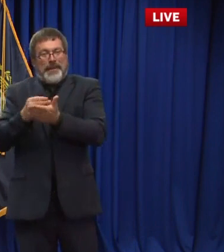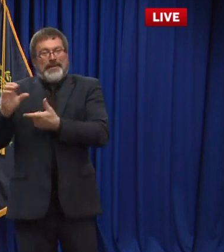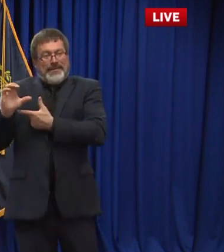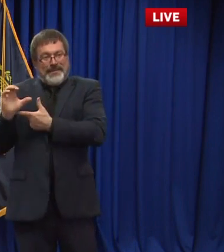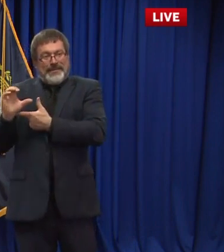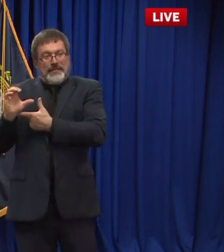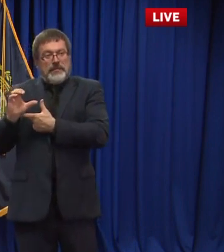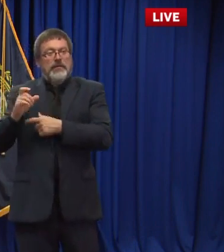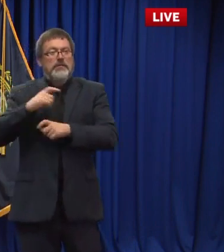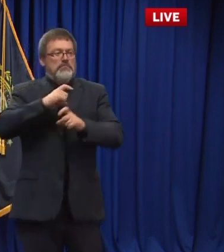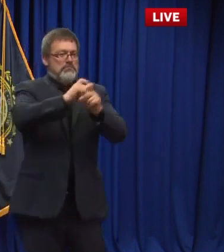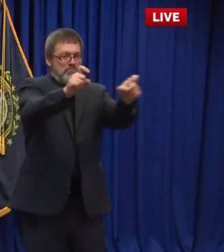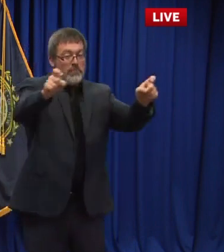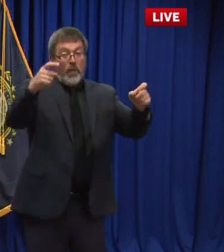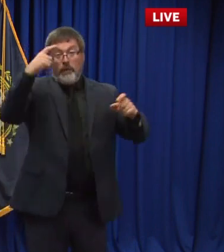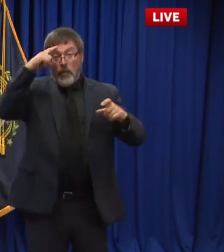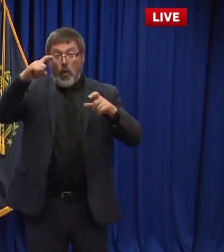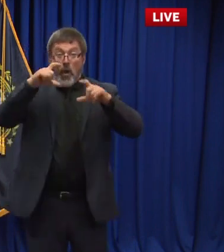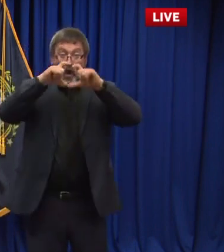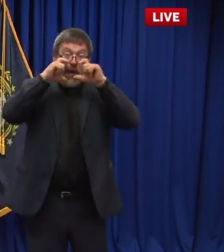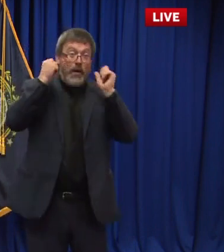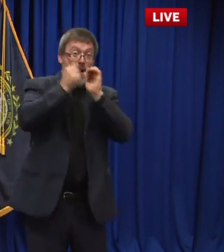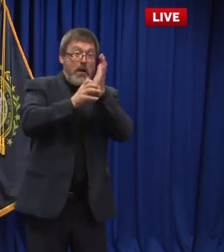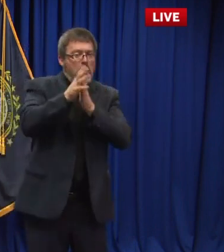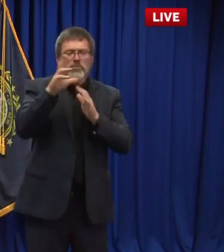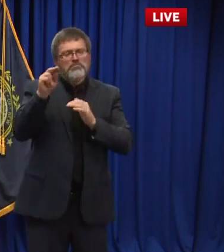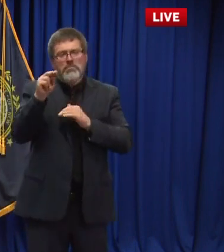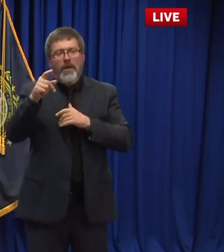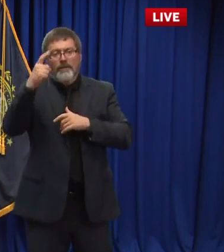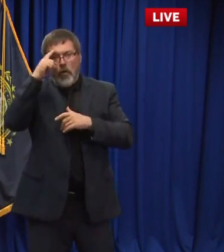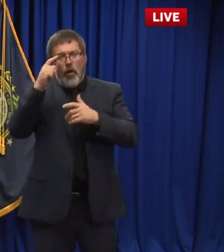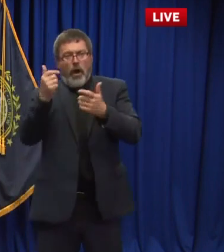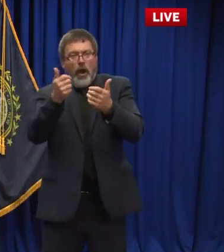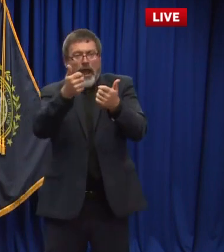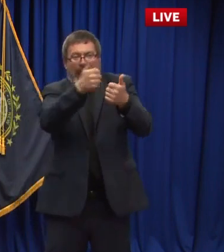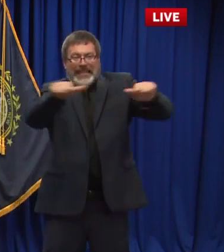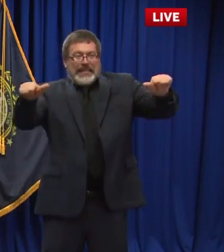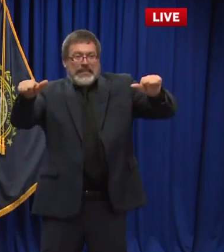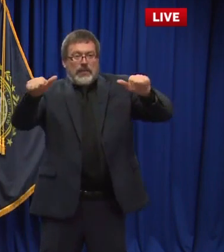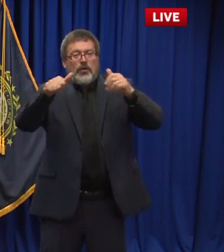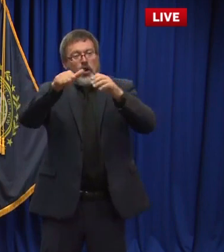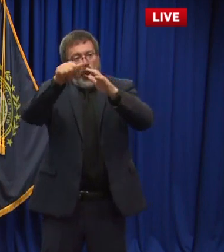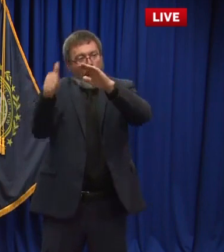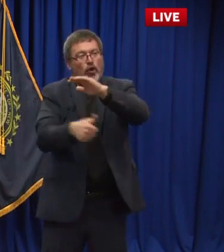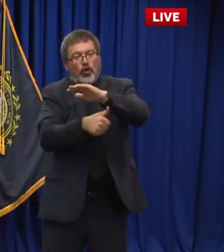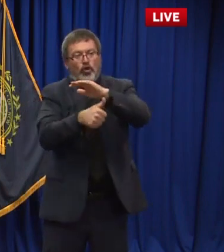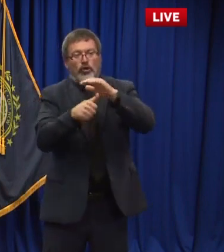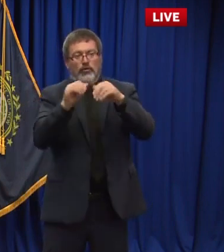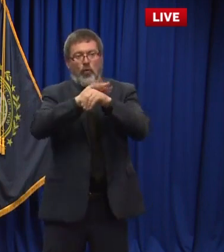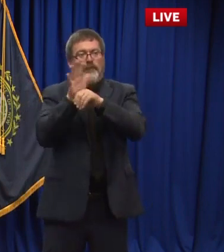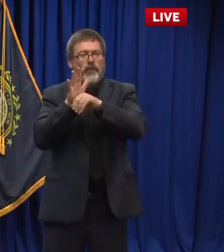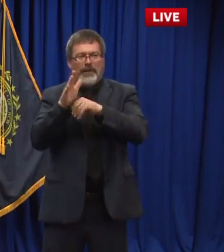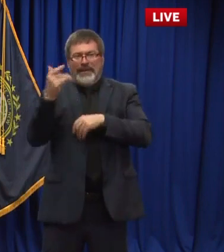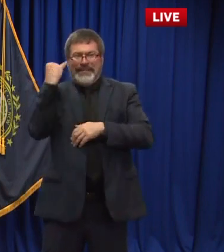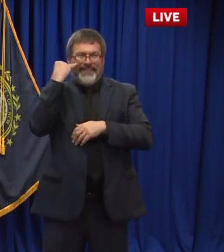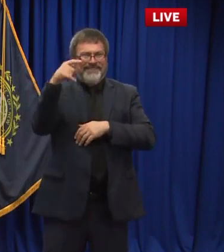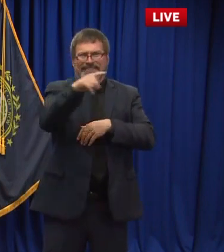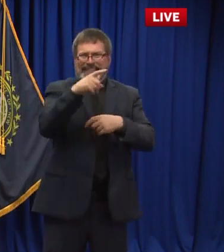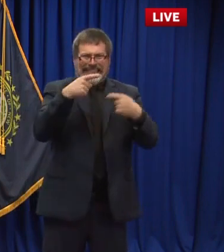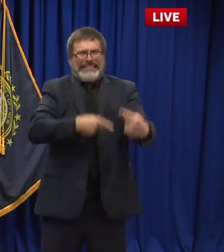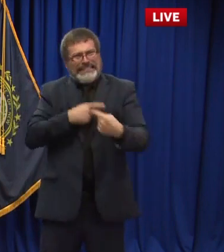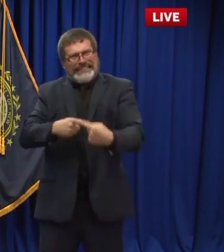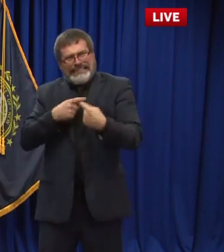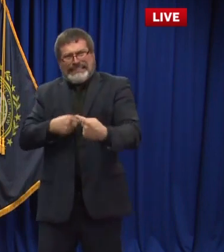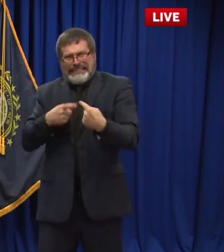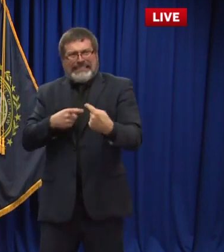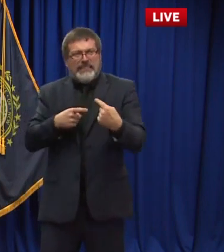TOLD THE SCHOOLS THEY’RE HAPPY TO FACILITATE THOSE PURCHASES AND THEY NOT HAVE TO GO JUST FOR PPE BUT A VARIETY OF COVID COSTS.